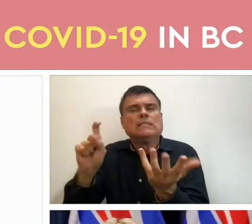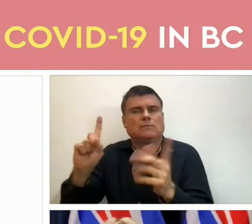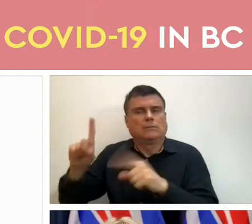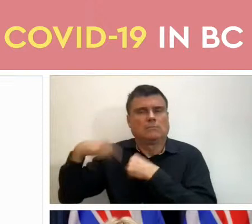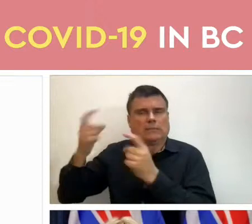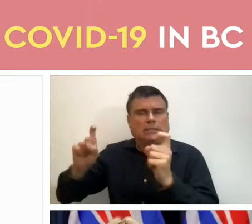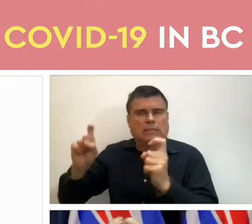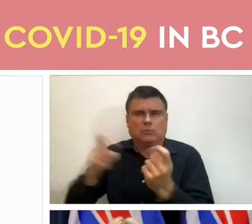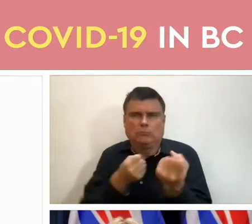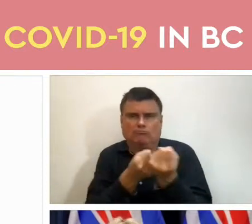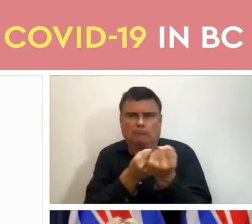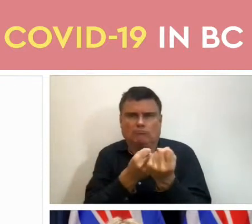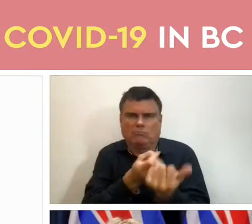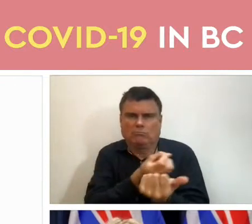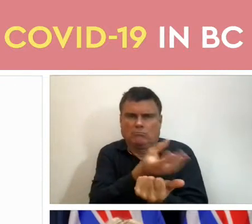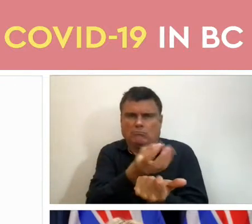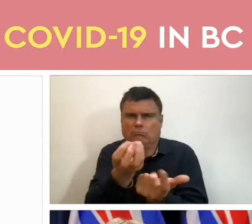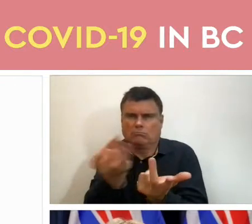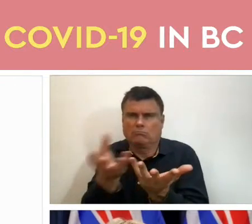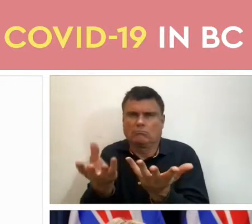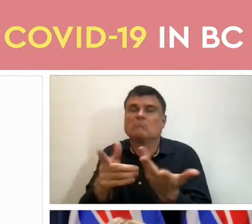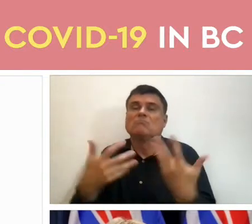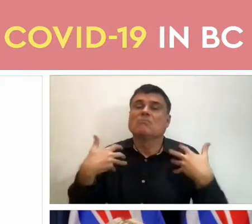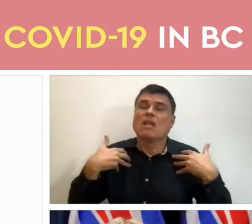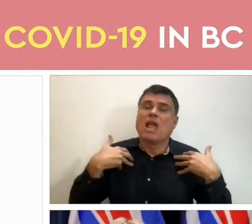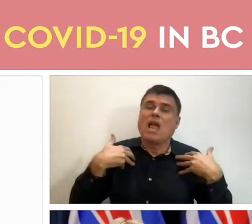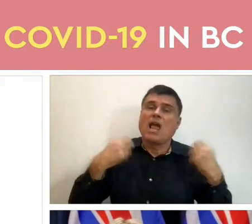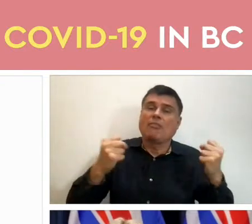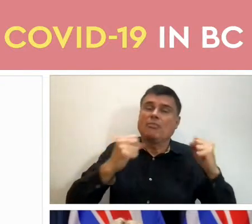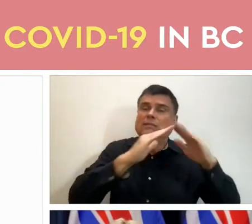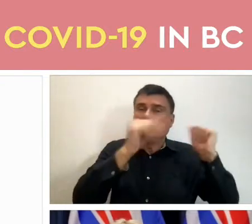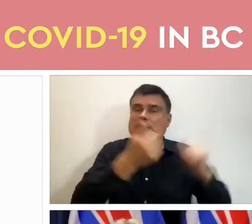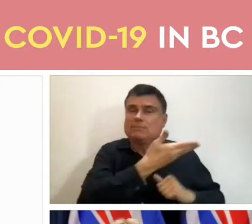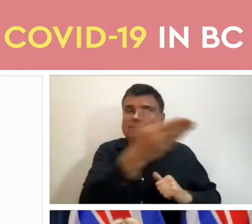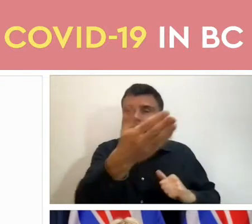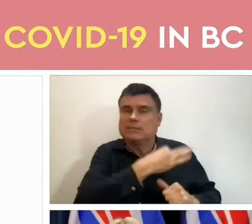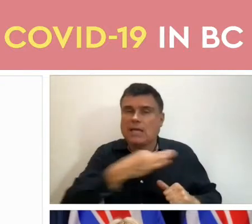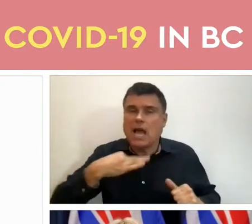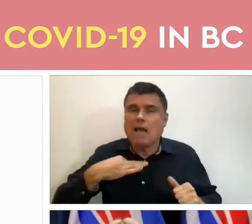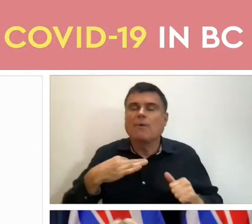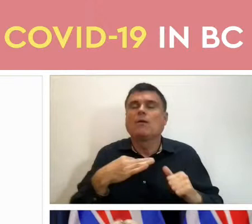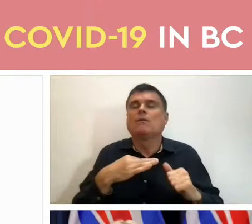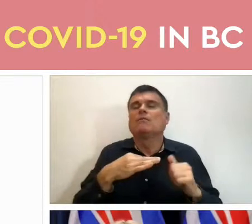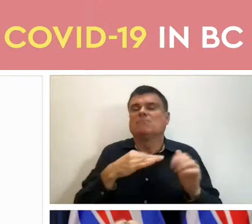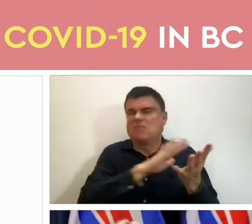where the majority of these will be going and are going already